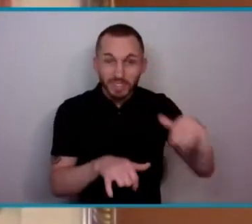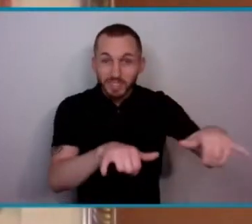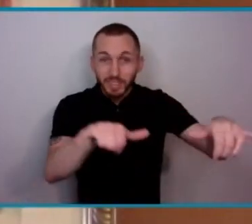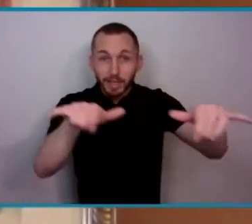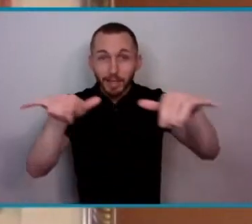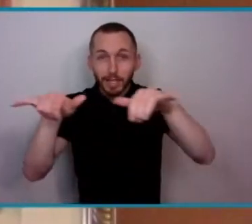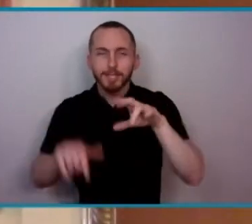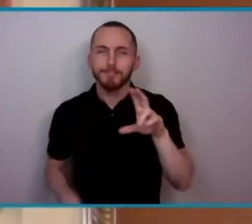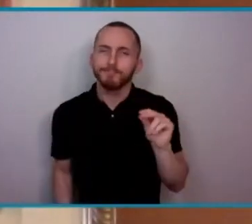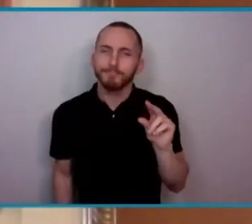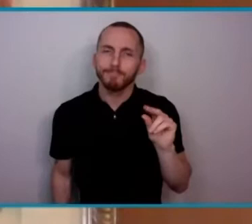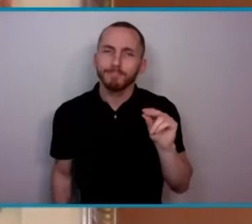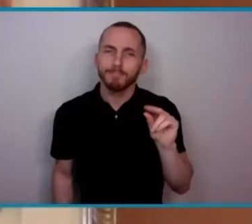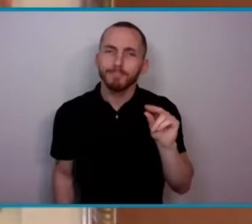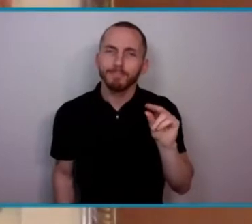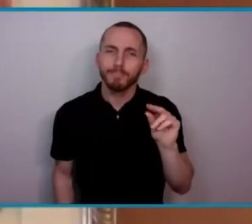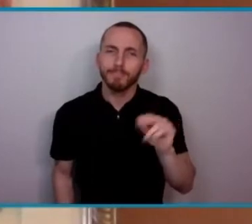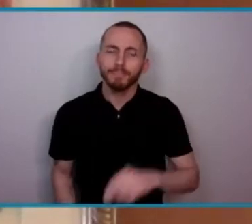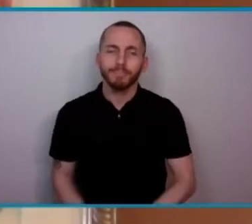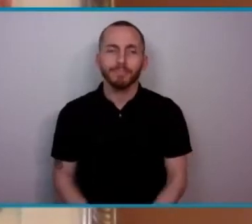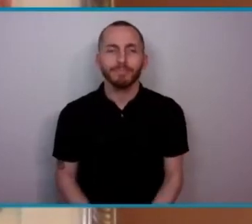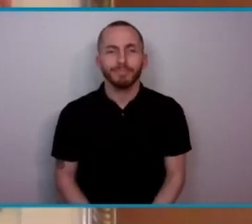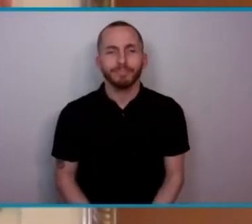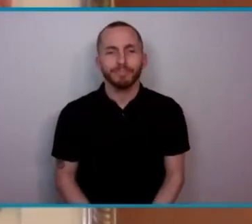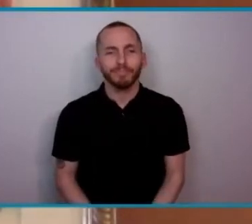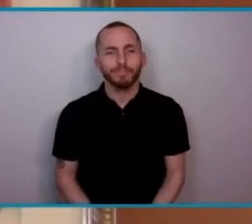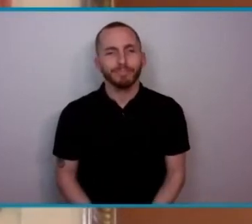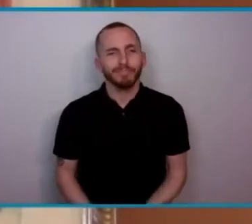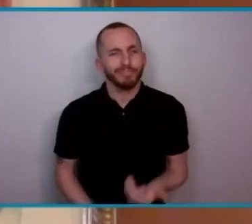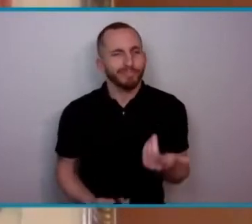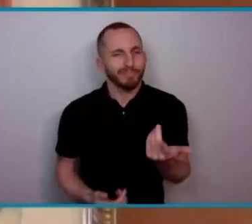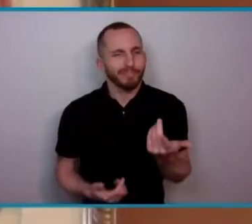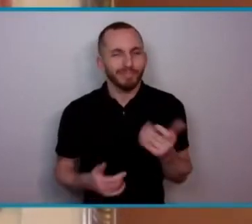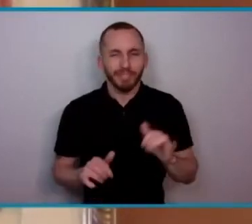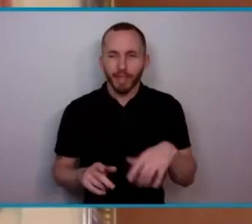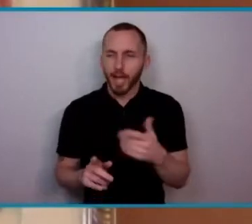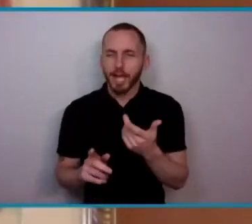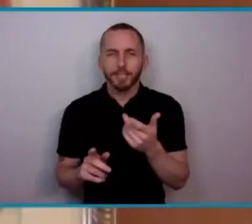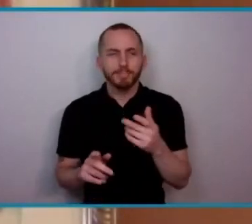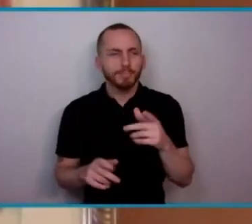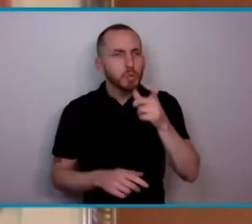about their phenomenology, is there something about the biology if they've also had traumatic